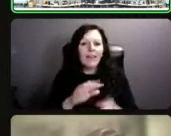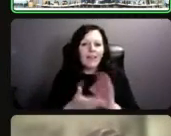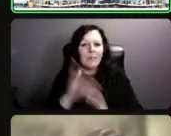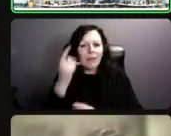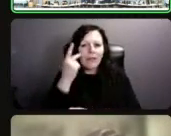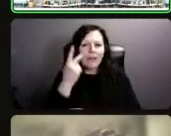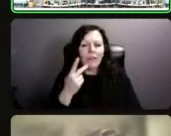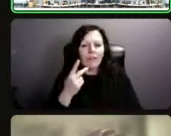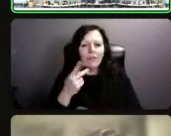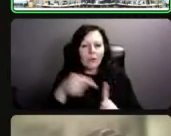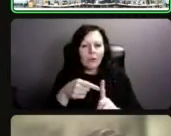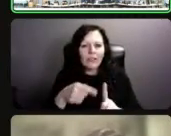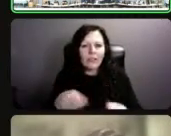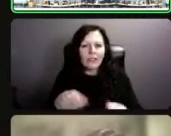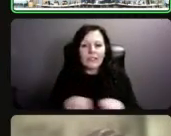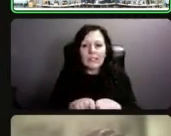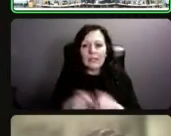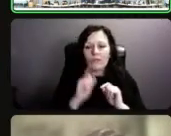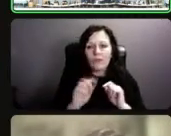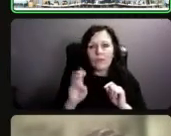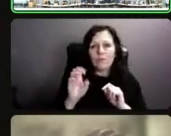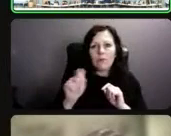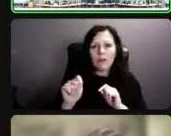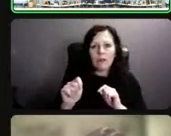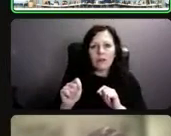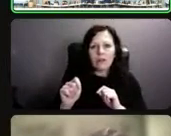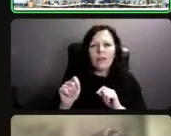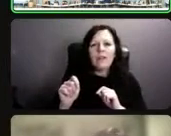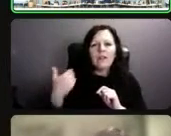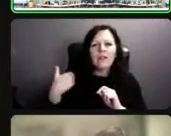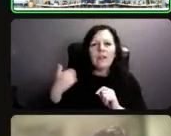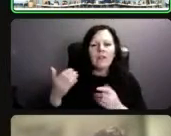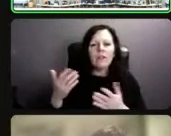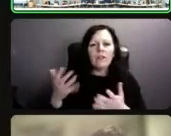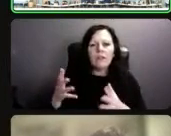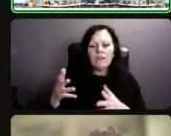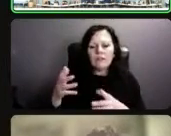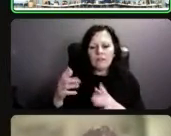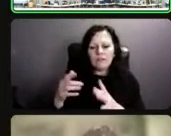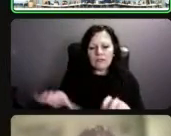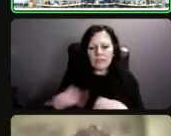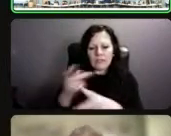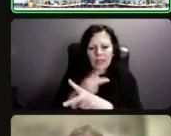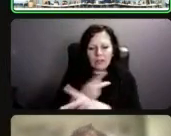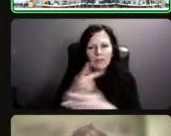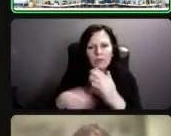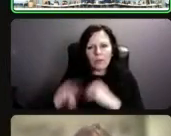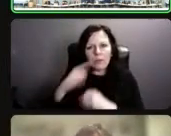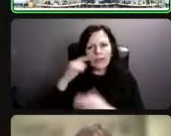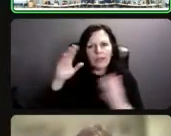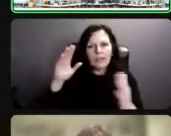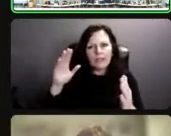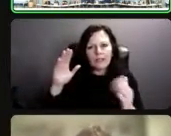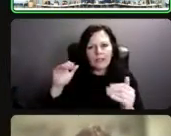AND IT REALLY BECOMES A POLITICAL QUESTION AT THAT